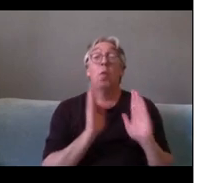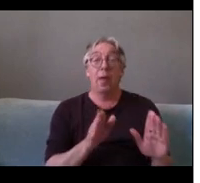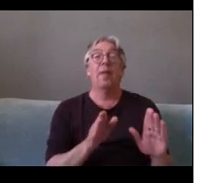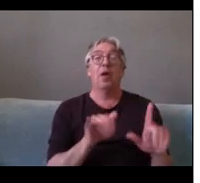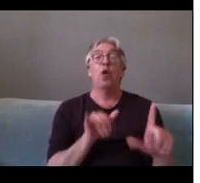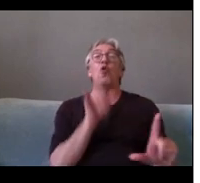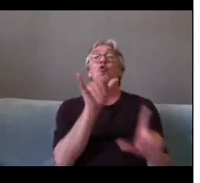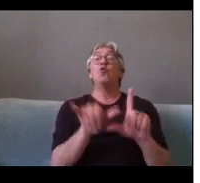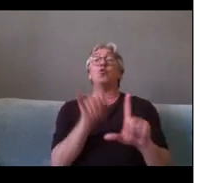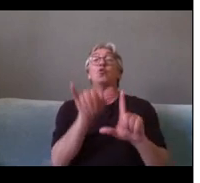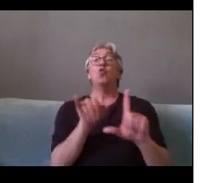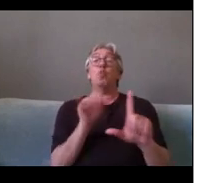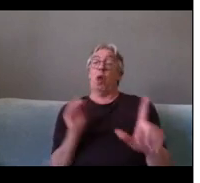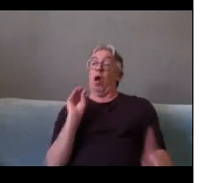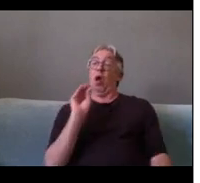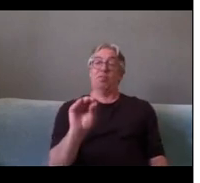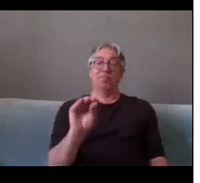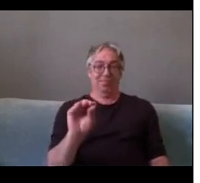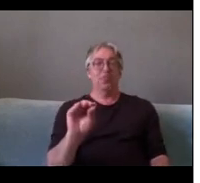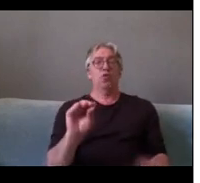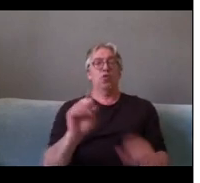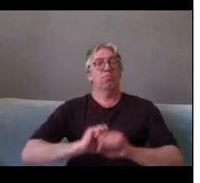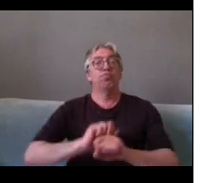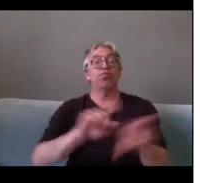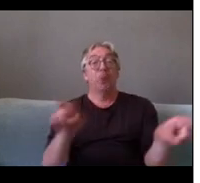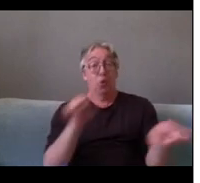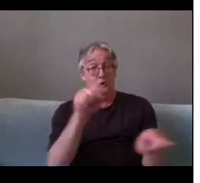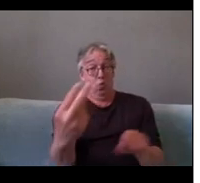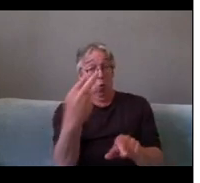The final PowerPoint will be accessible too.